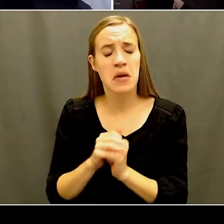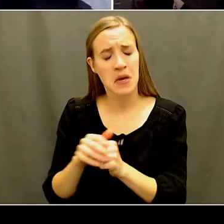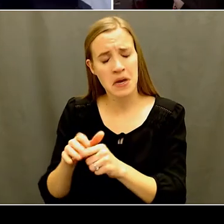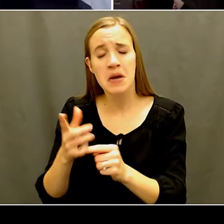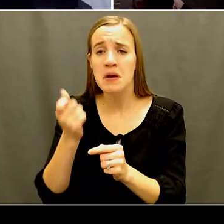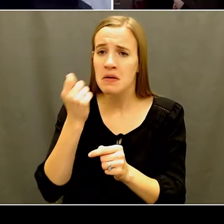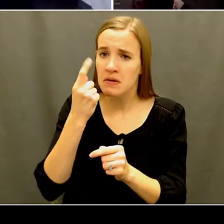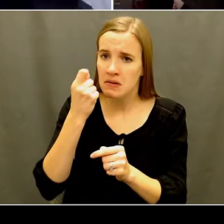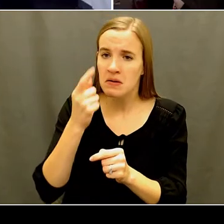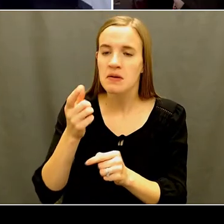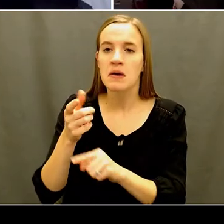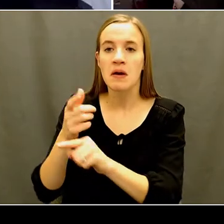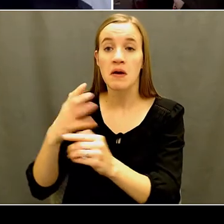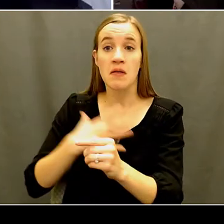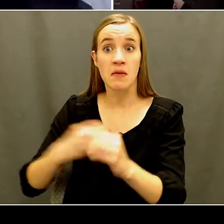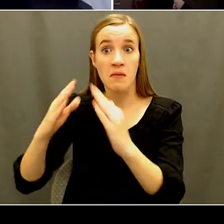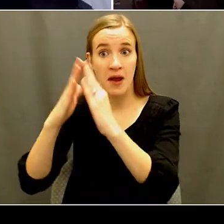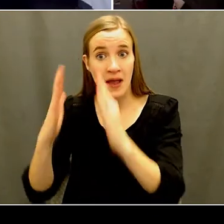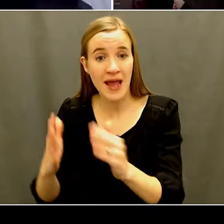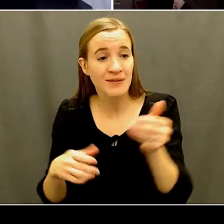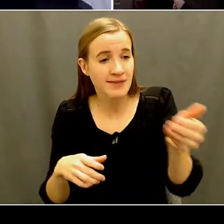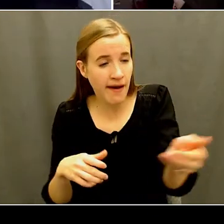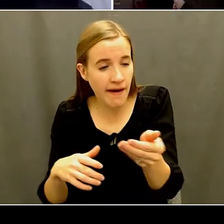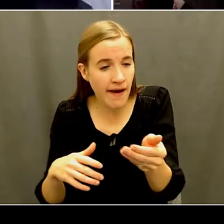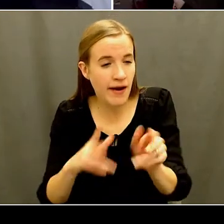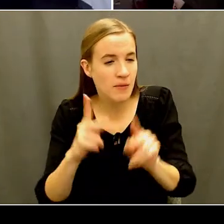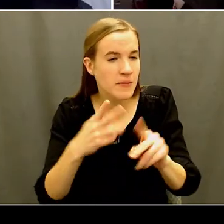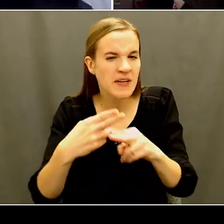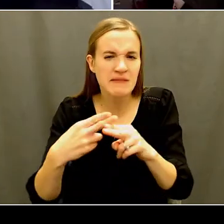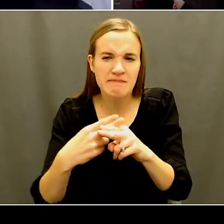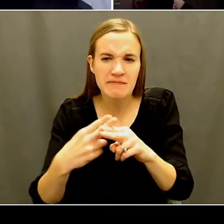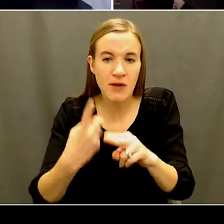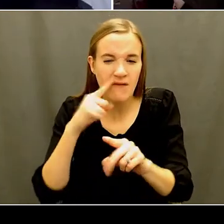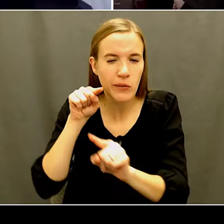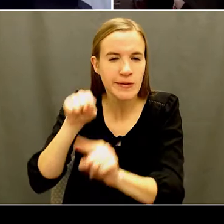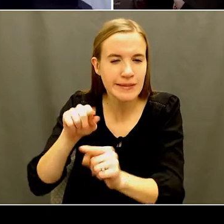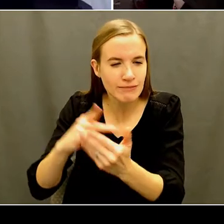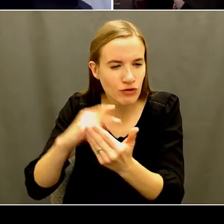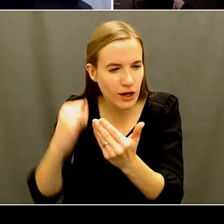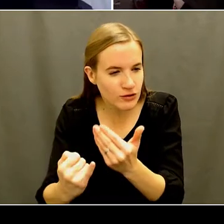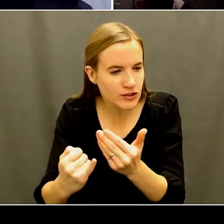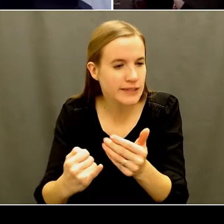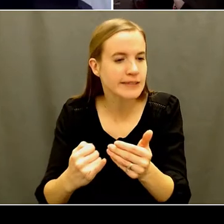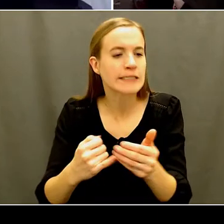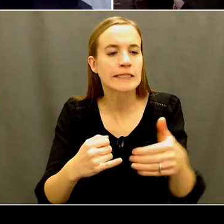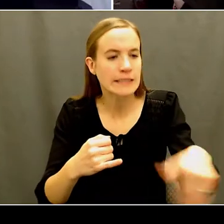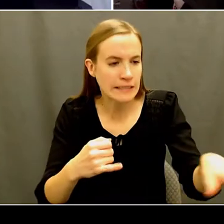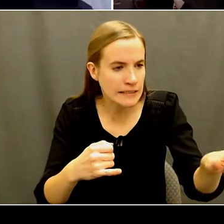was detailed to the White House in the Office of Public Engagement. She was